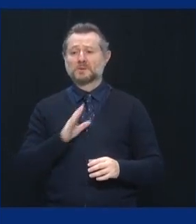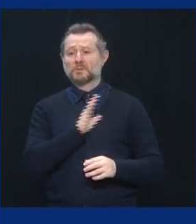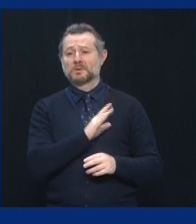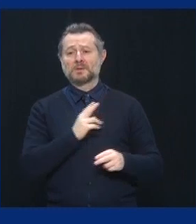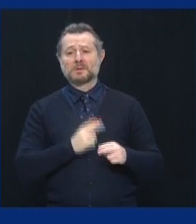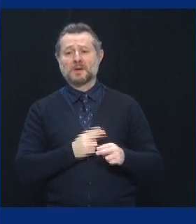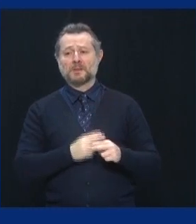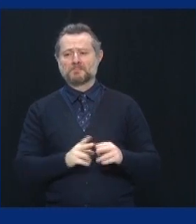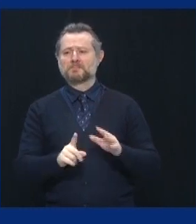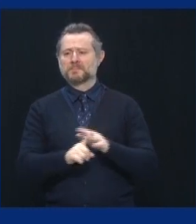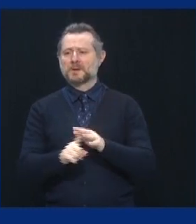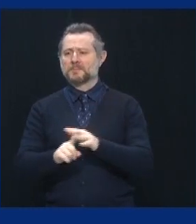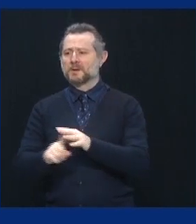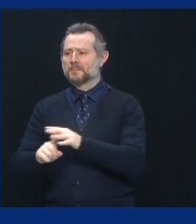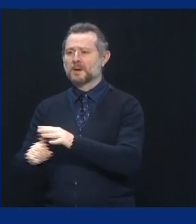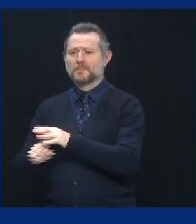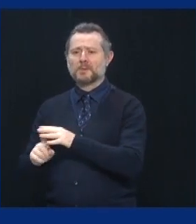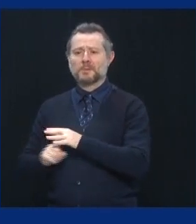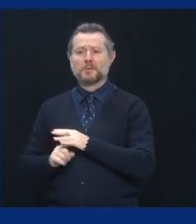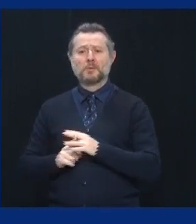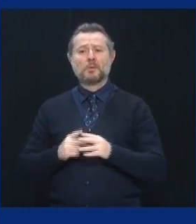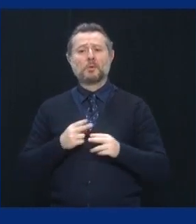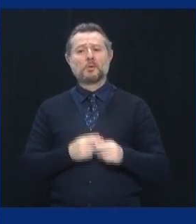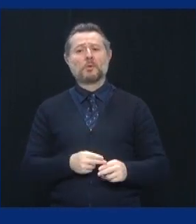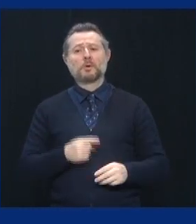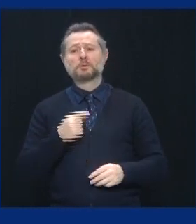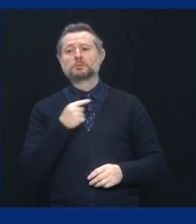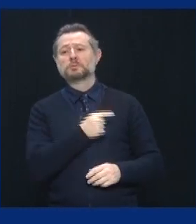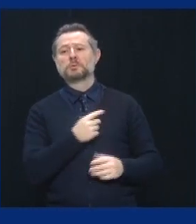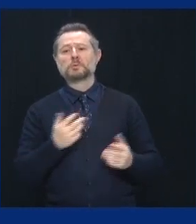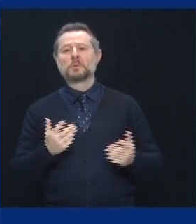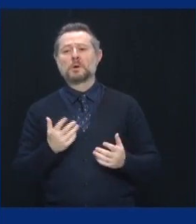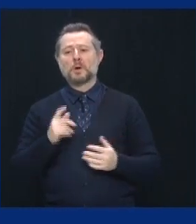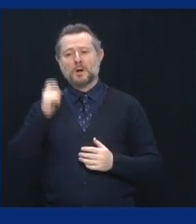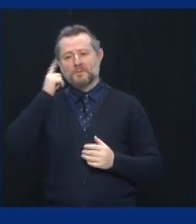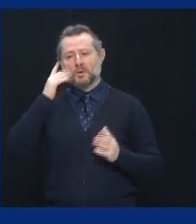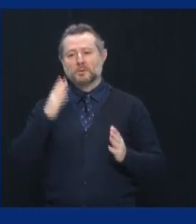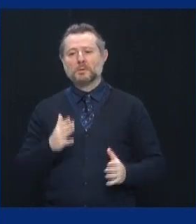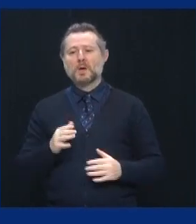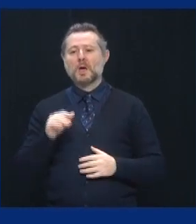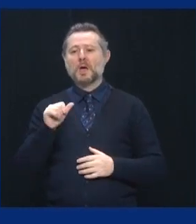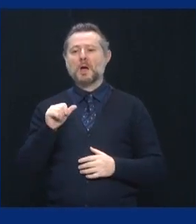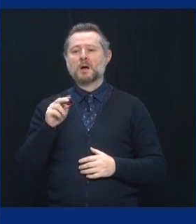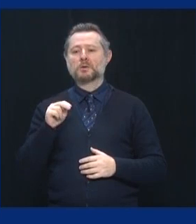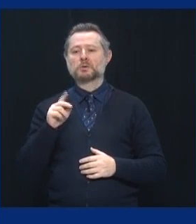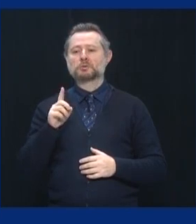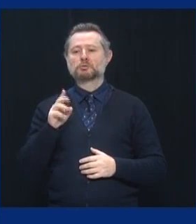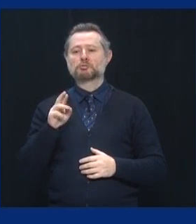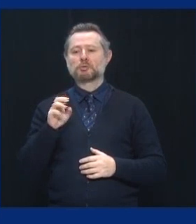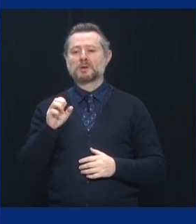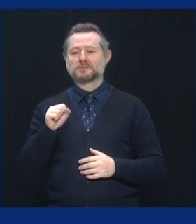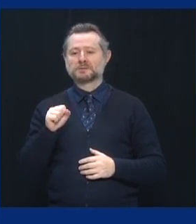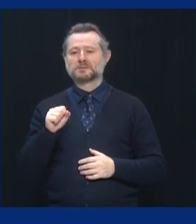GOING THROUGH AND WHO WE ARE IS WHY, IN OUR CLINICS ACROSS THE